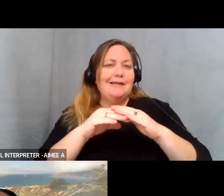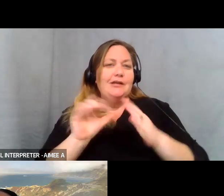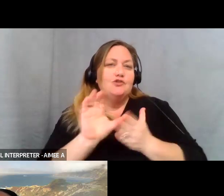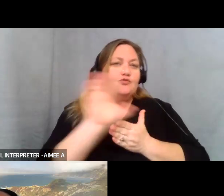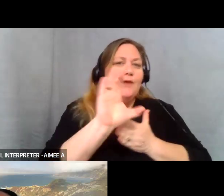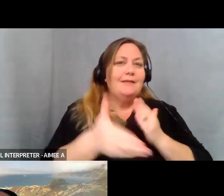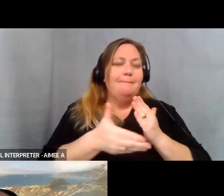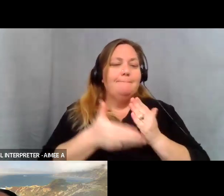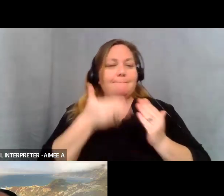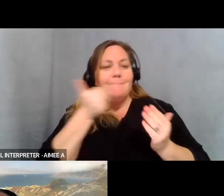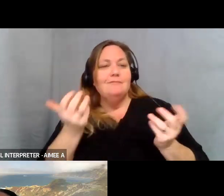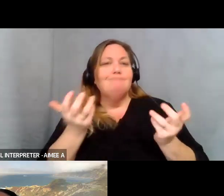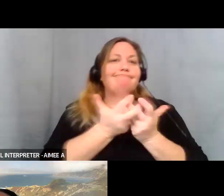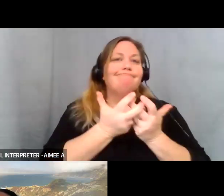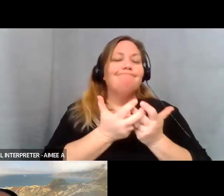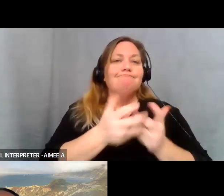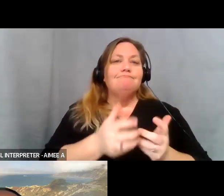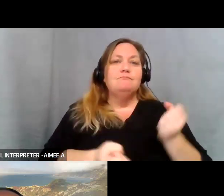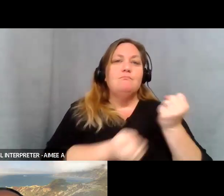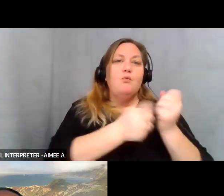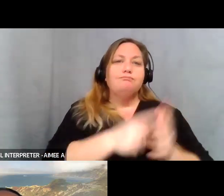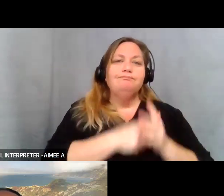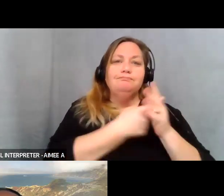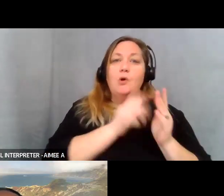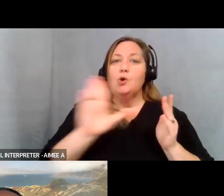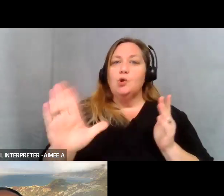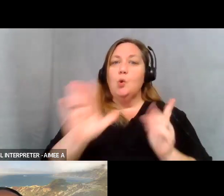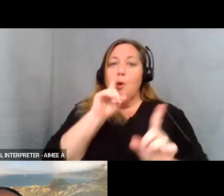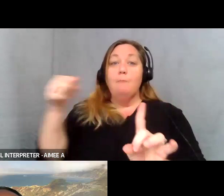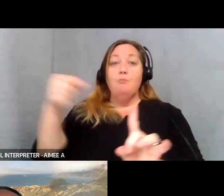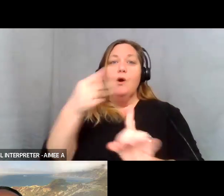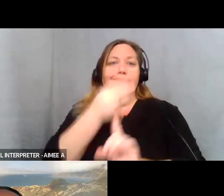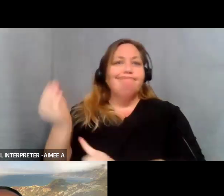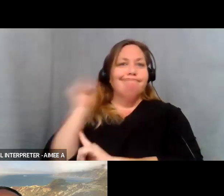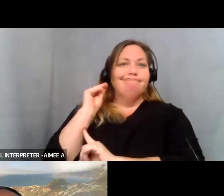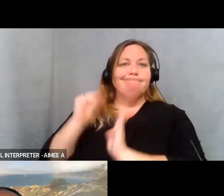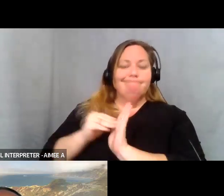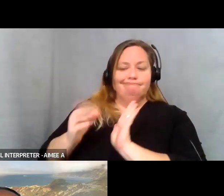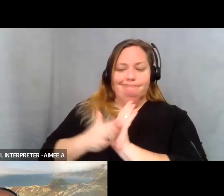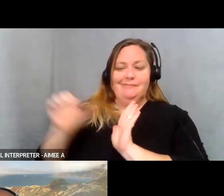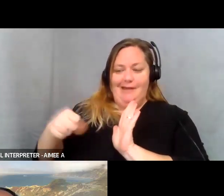implementation. So your point is well noted that we do have a very large population here,